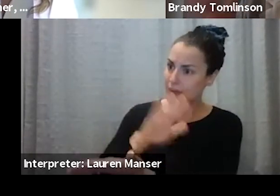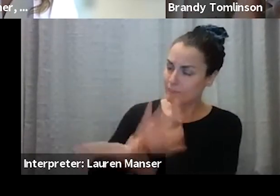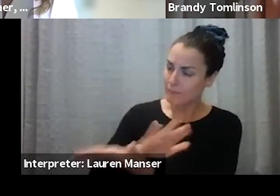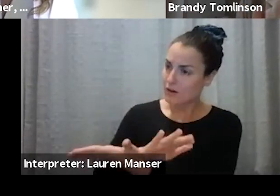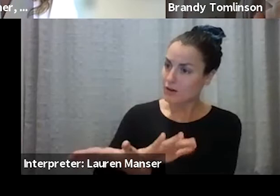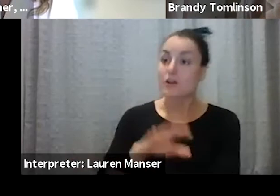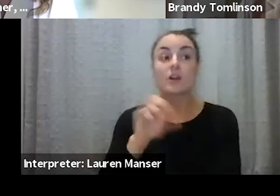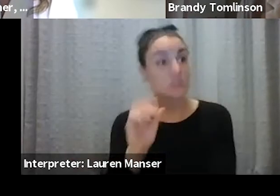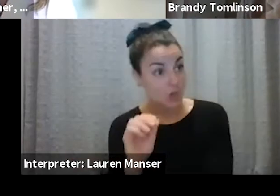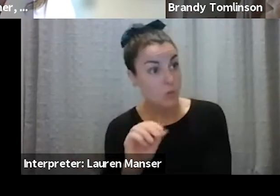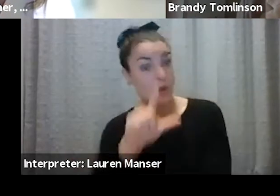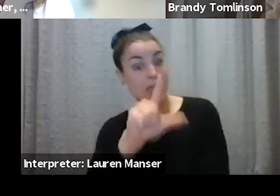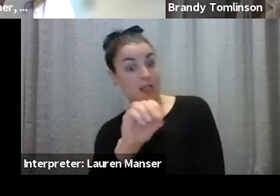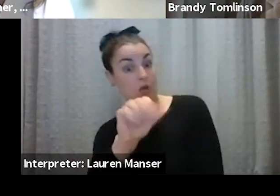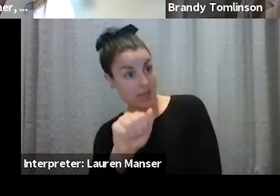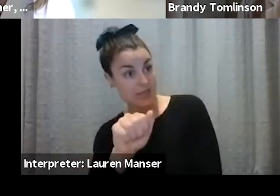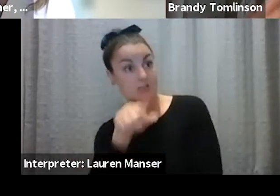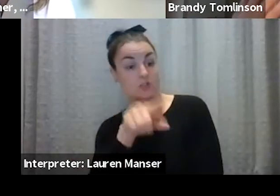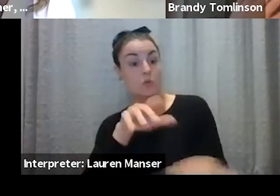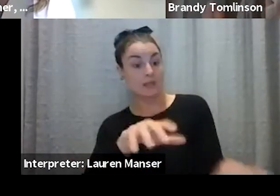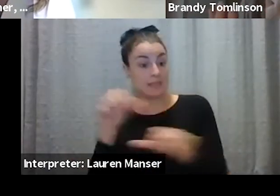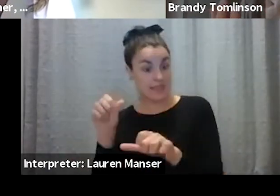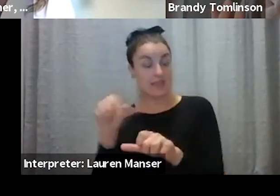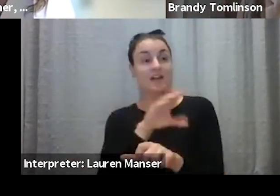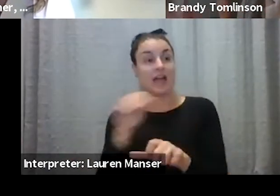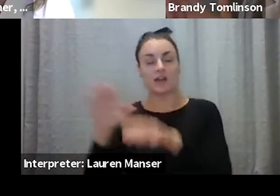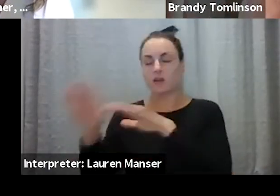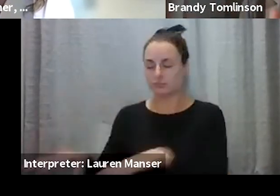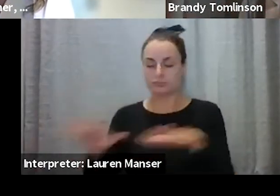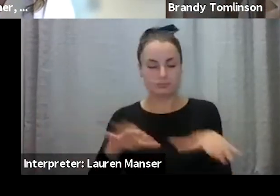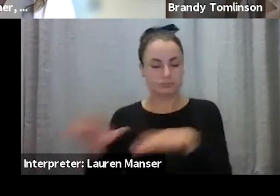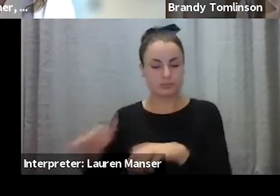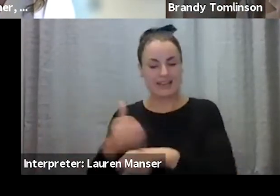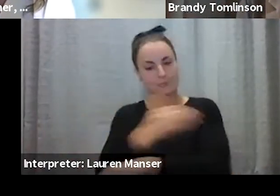you've focused on your mental health treatment, you get yourself well, and then you can come back to school